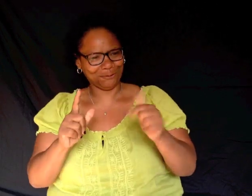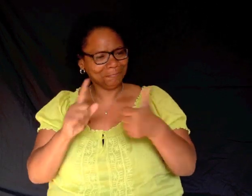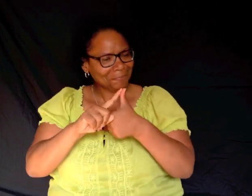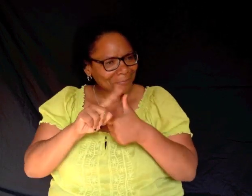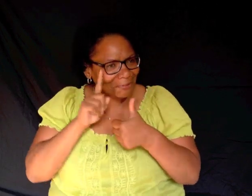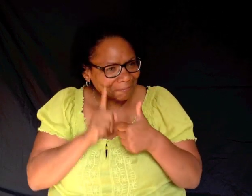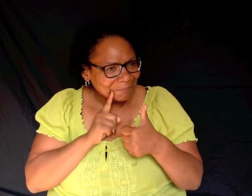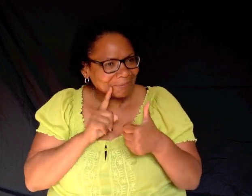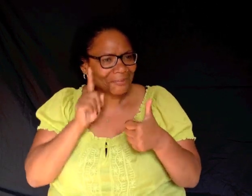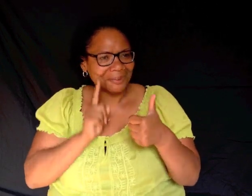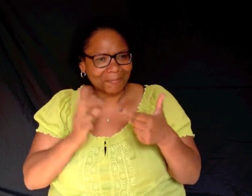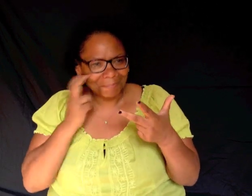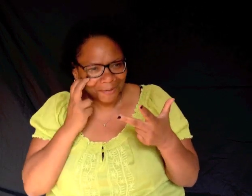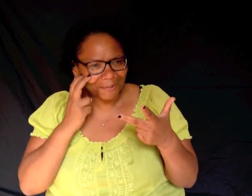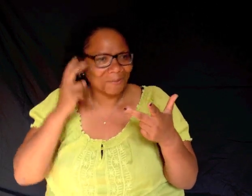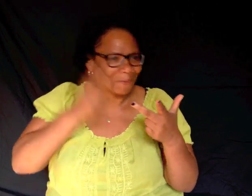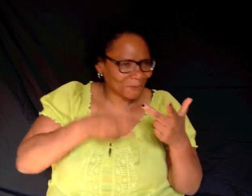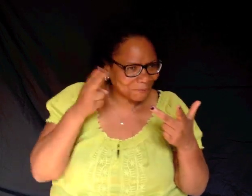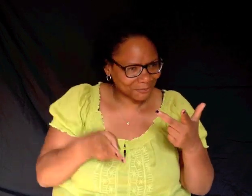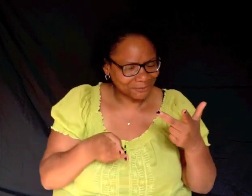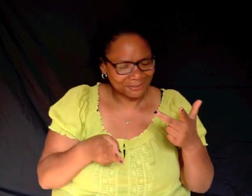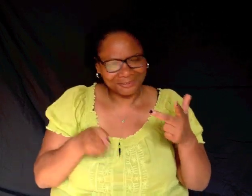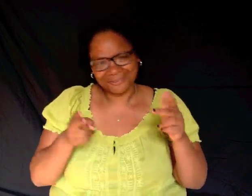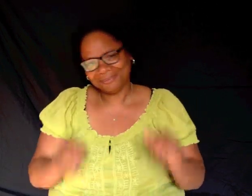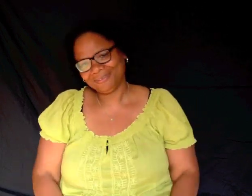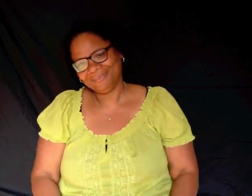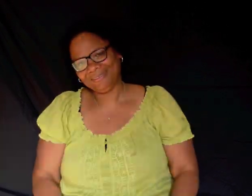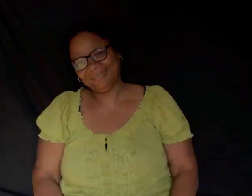Deaf, DeafBlind and Hard of Hearing people.